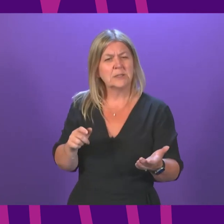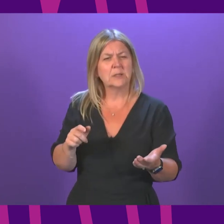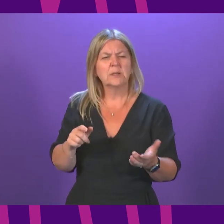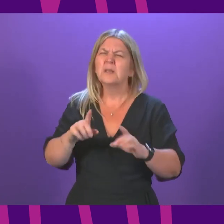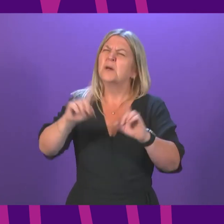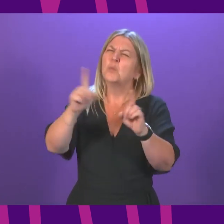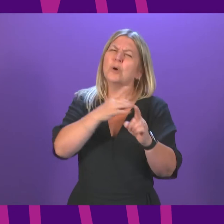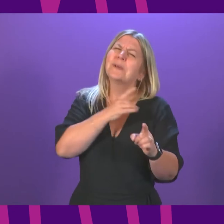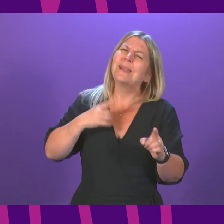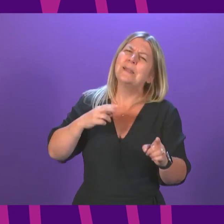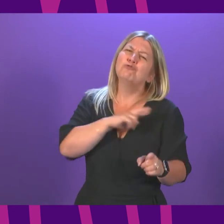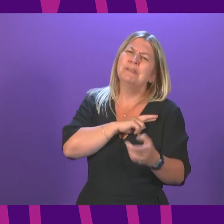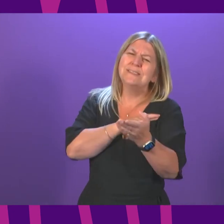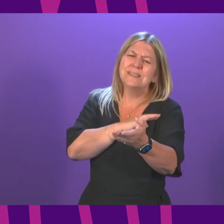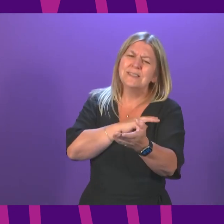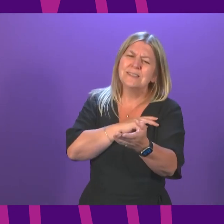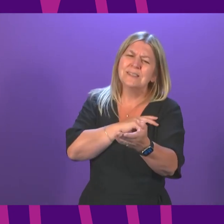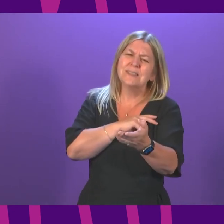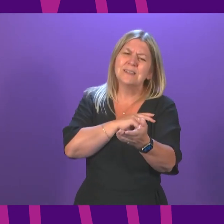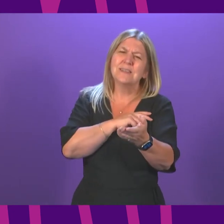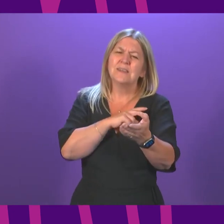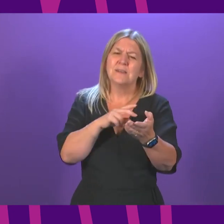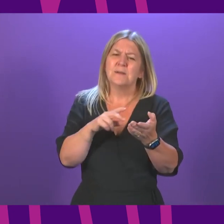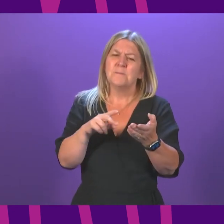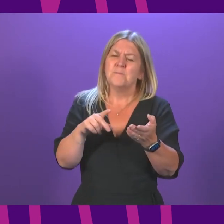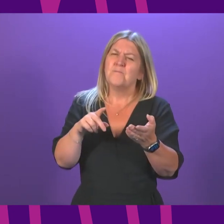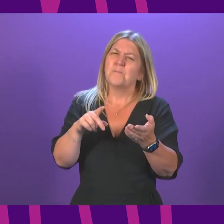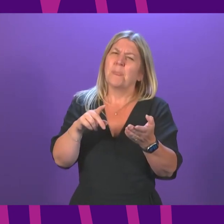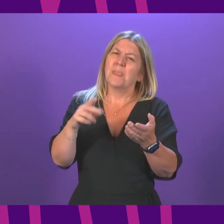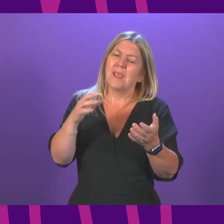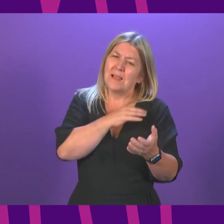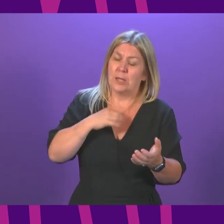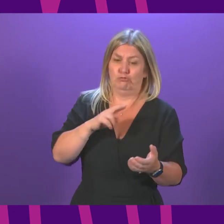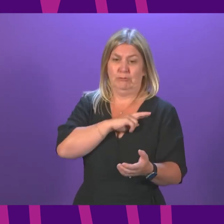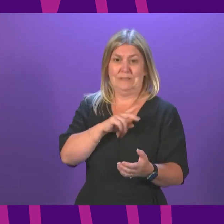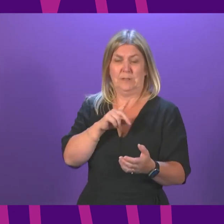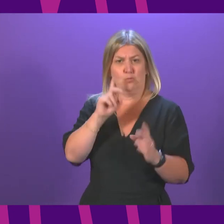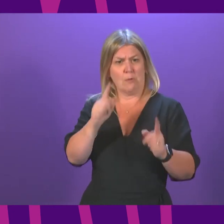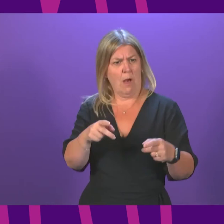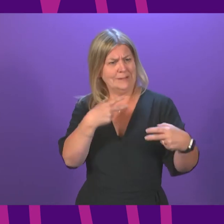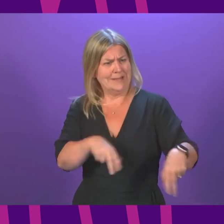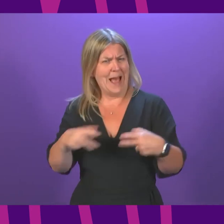clinical reason for people not being able to have dancing at their weddings is, because